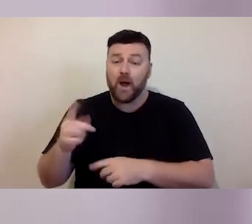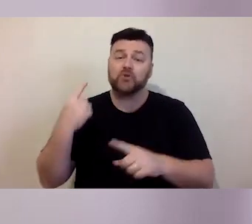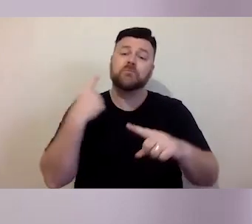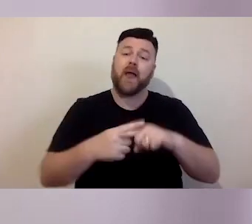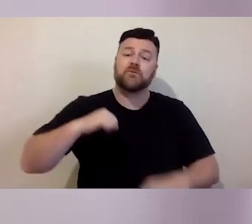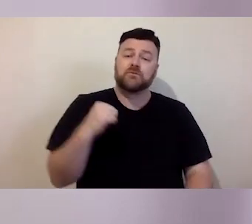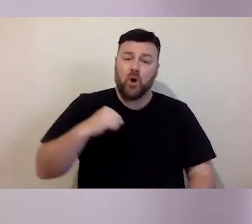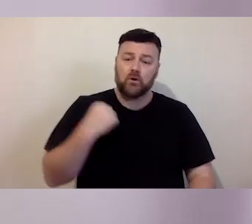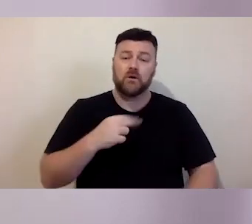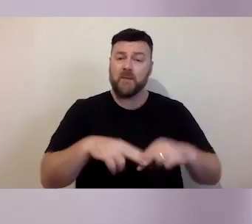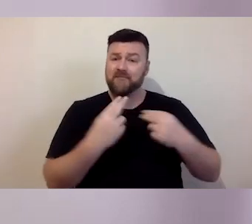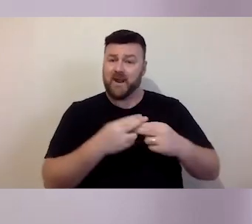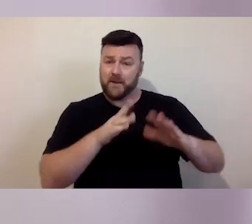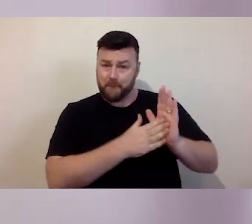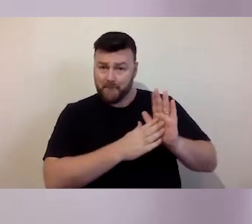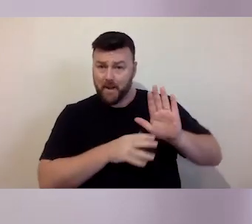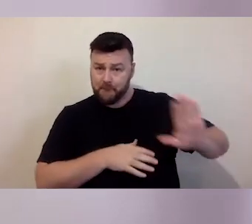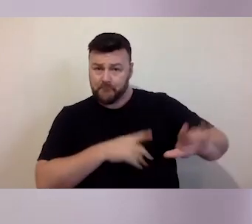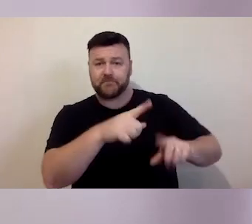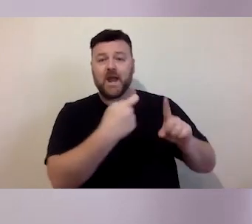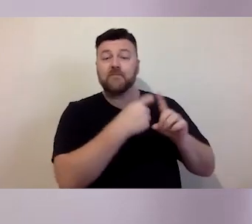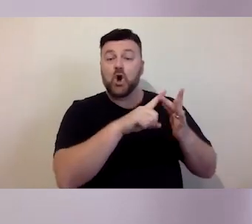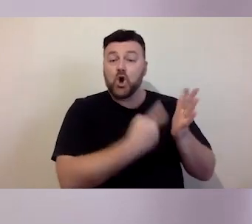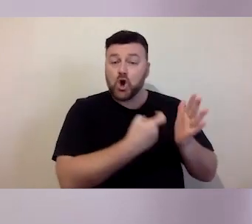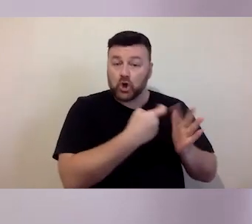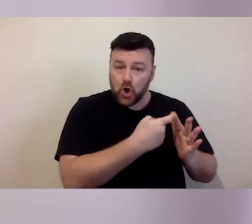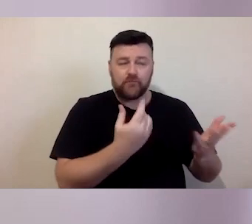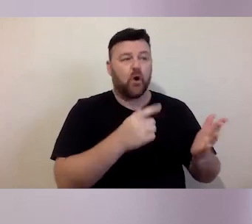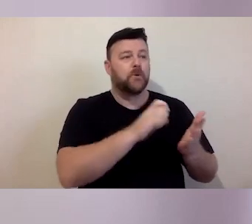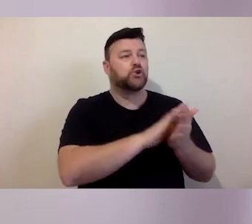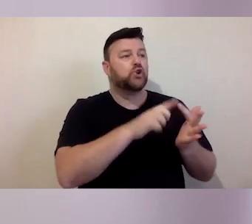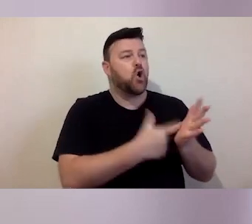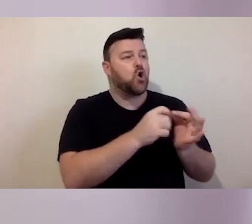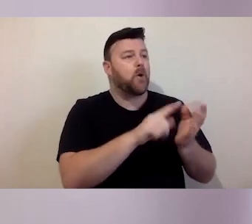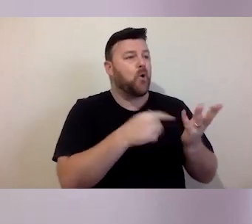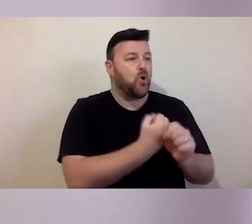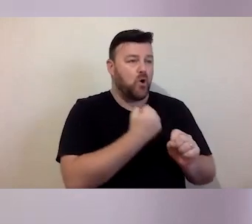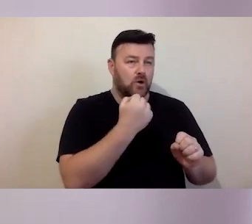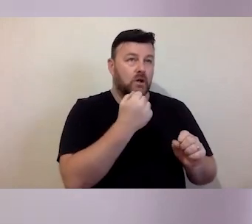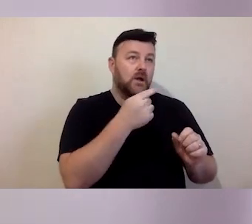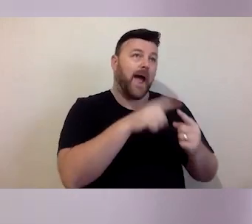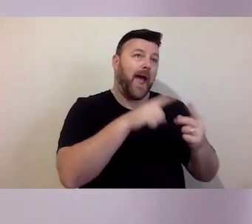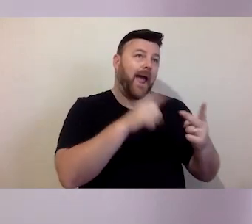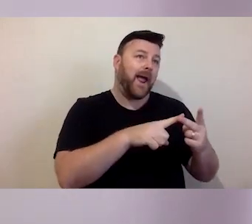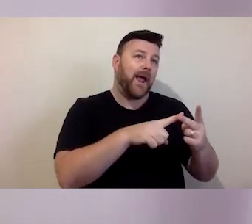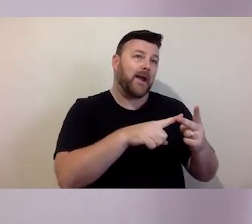my mother's side are the Kirks from - the Kirks and Fishers from she bourg. Cherbourg.